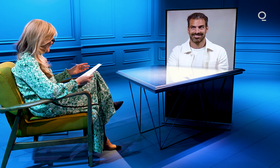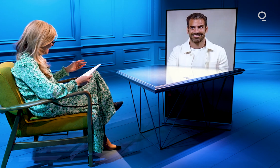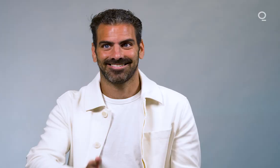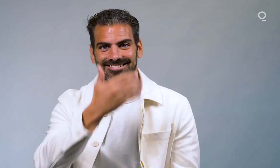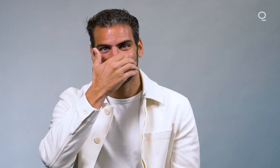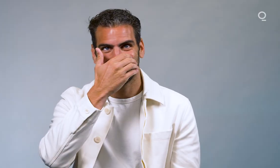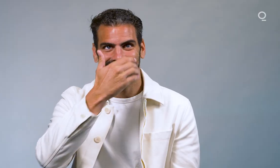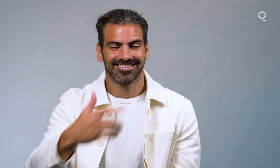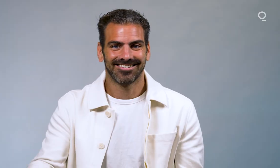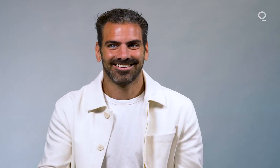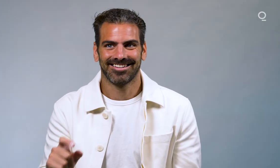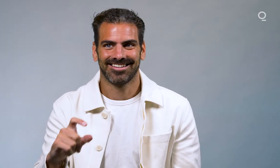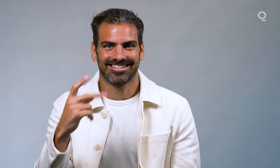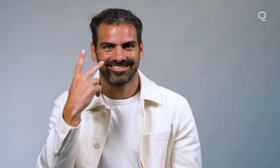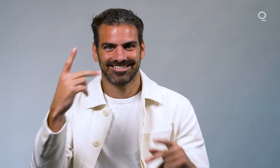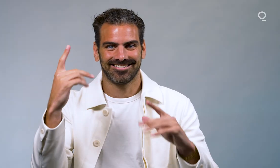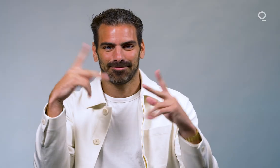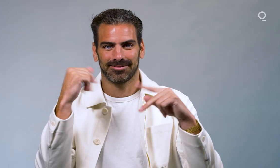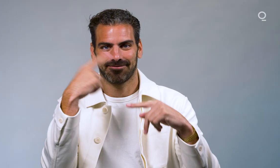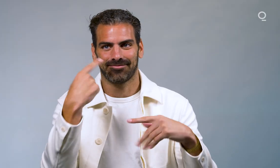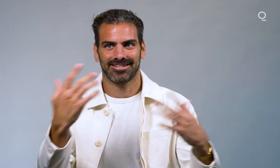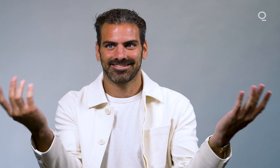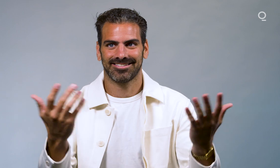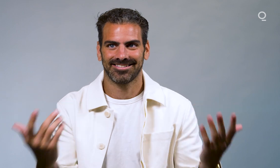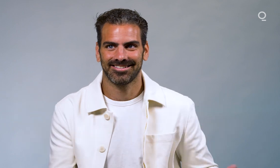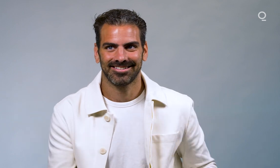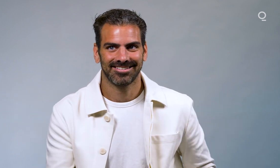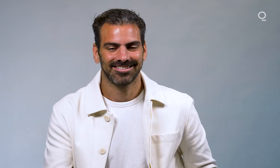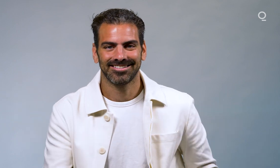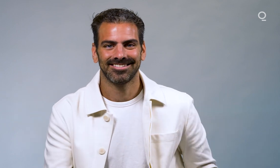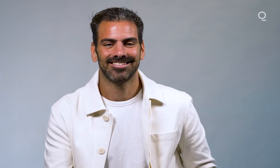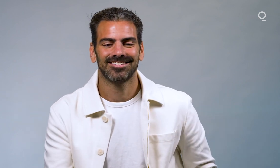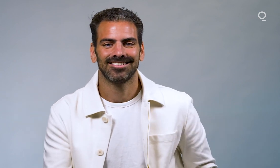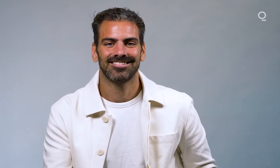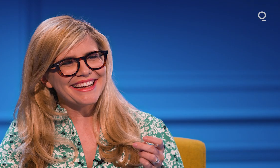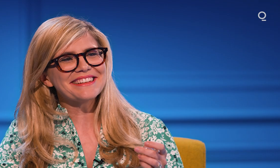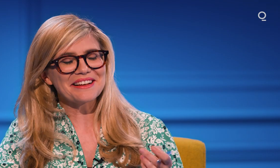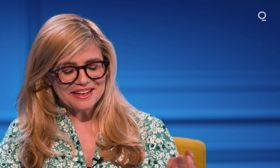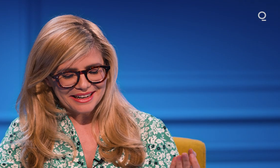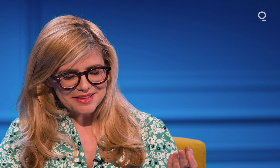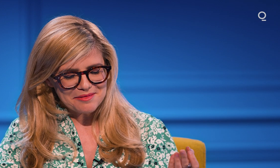Likewise. Yes Happy to take those off, for sure. And it's nice to be able to see people's faces now. Yeah, exactly.